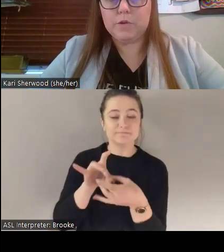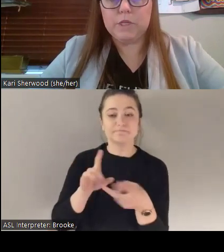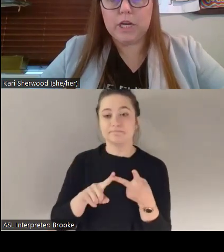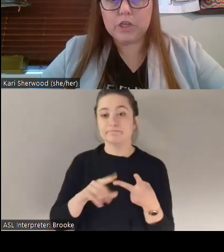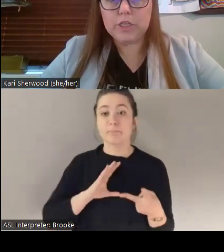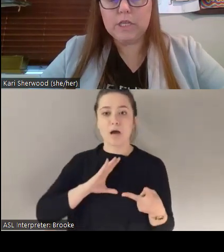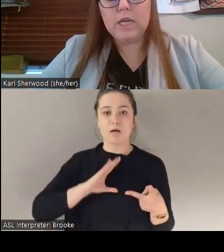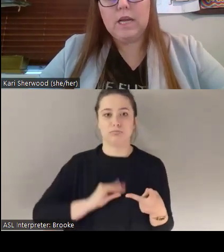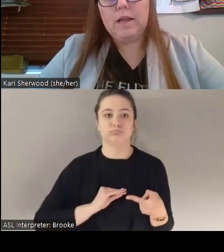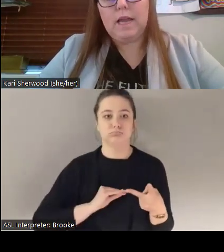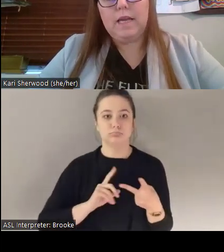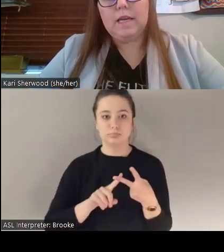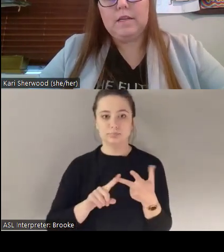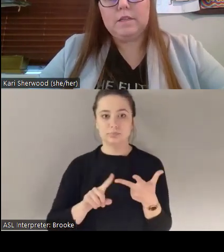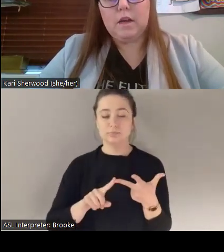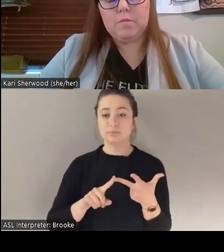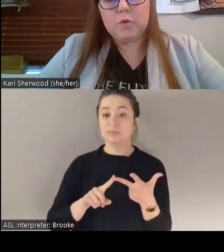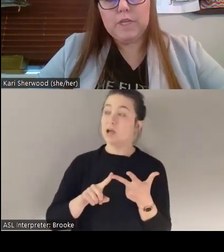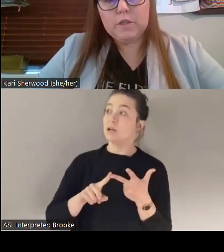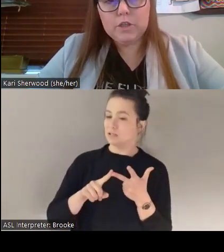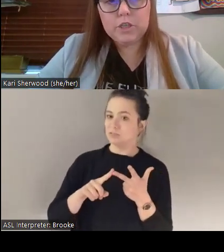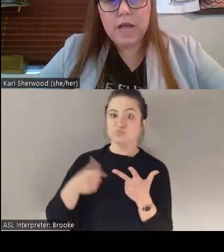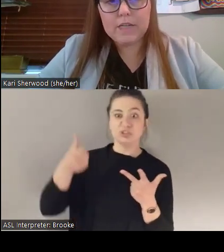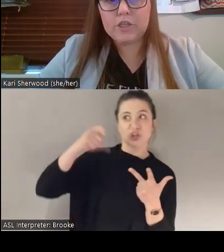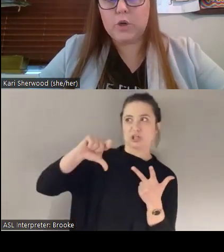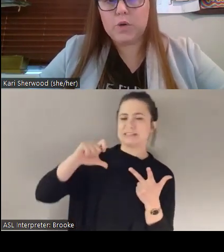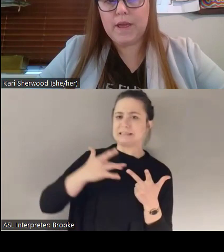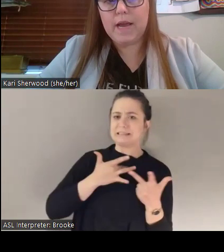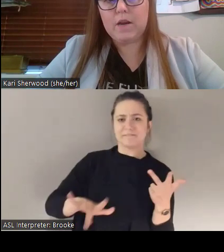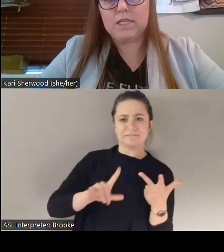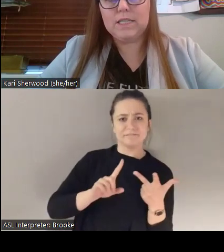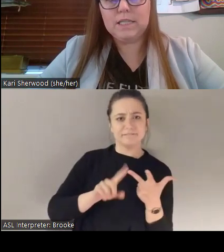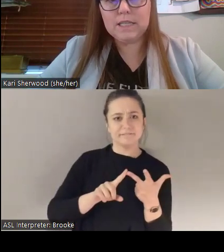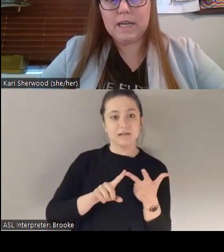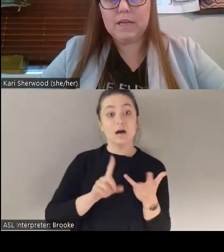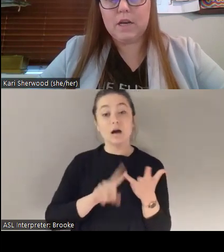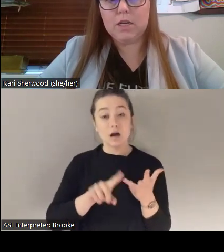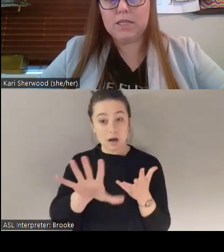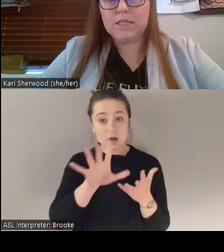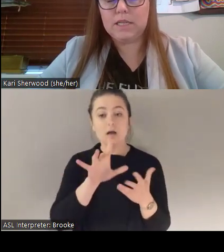rejection and research has shown that autistic and non-autistic